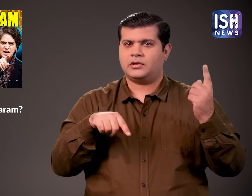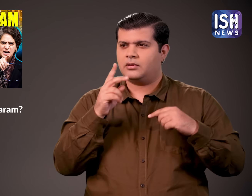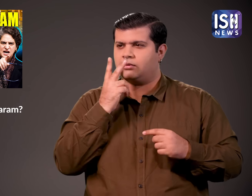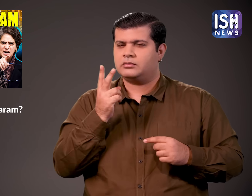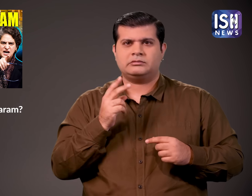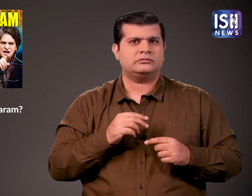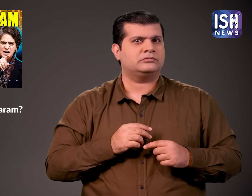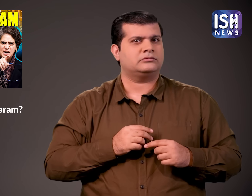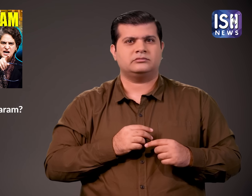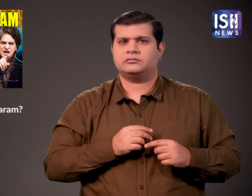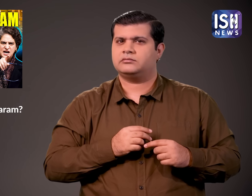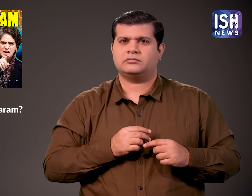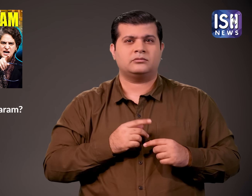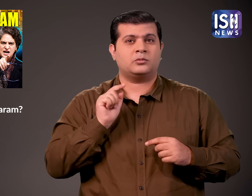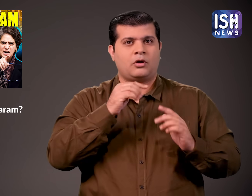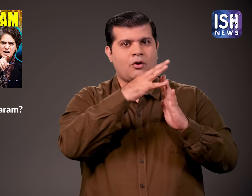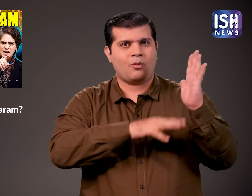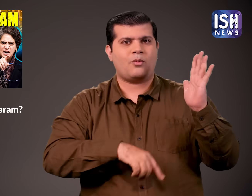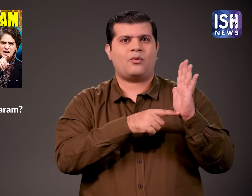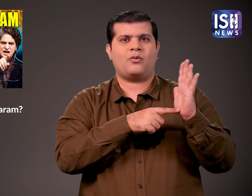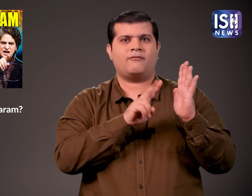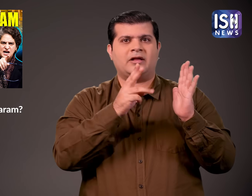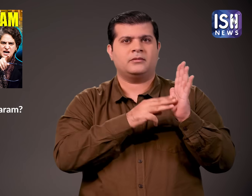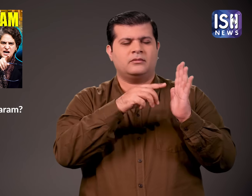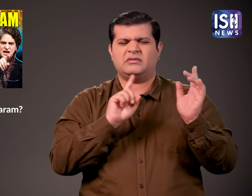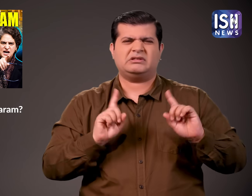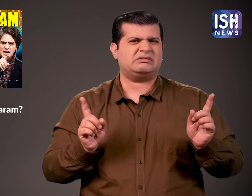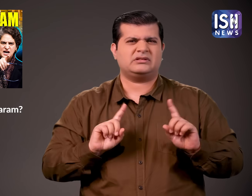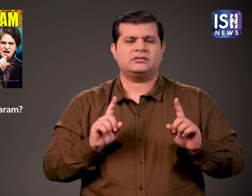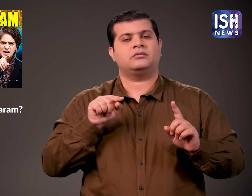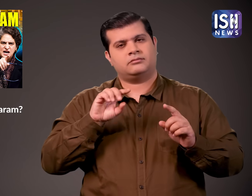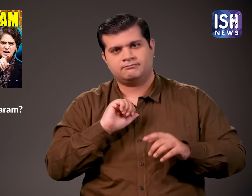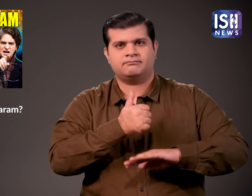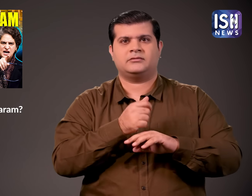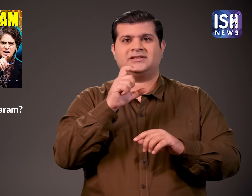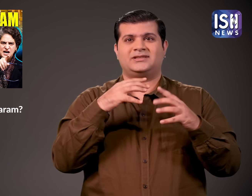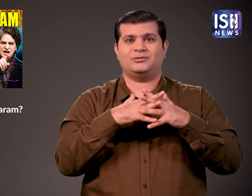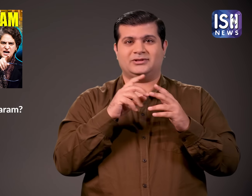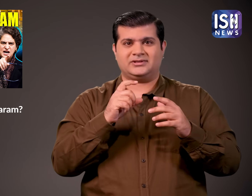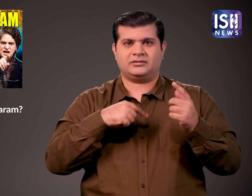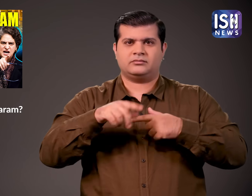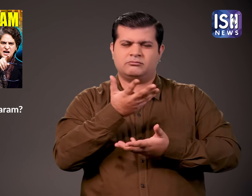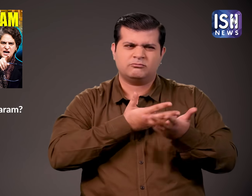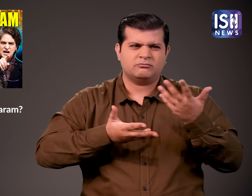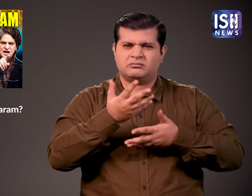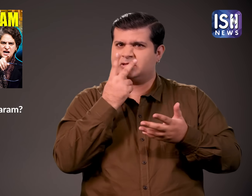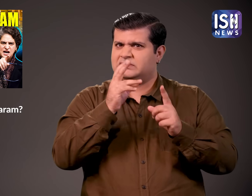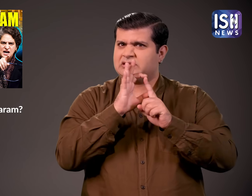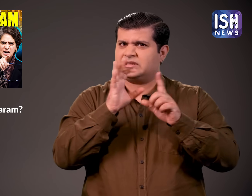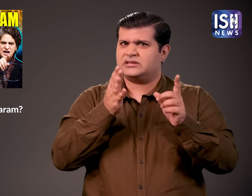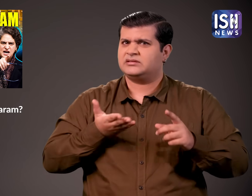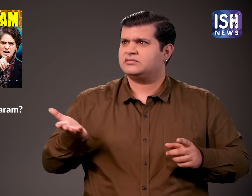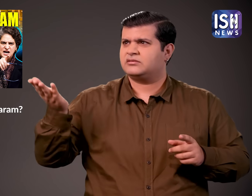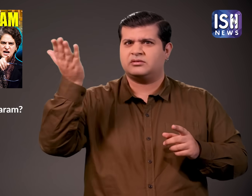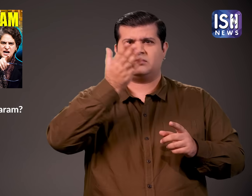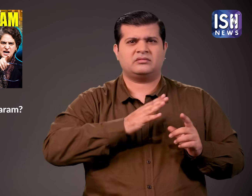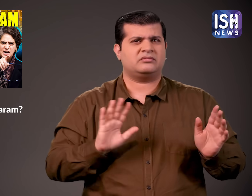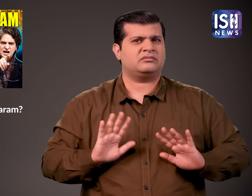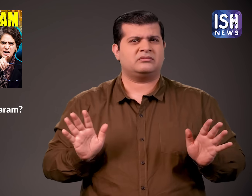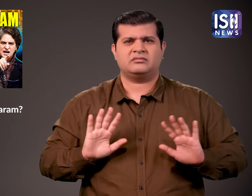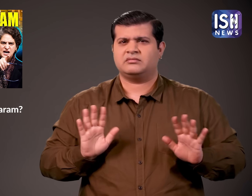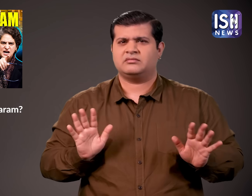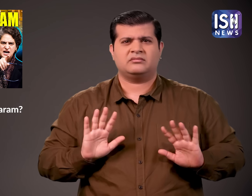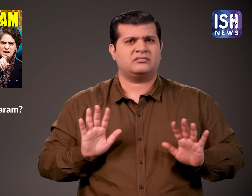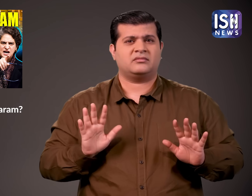Observing the clashes, the CWC felt that adopting the full Vande Mataram song might not be appropriate.